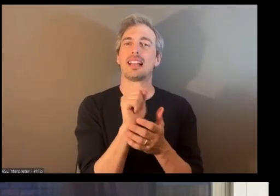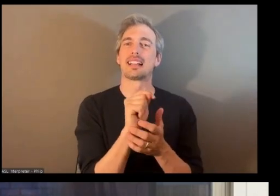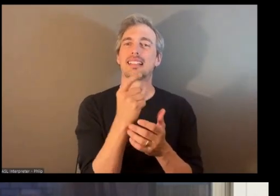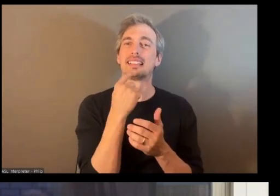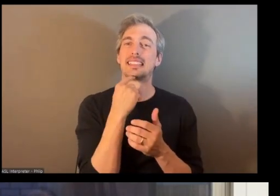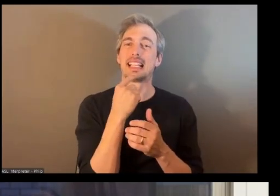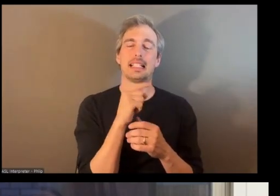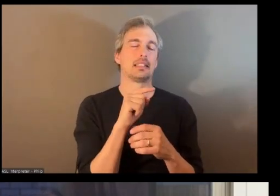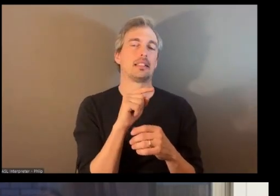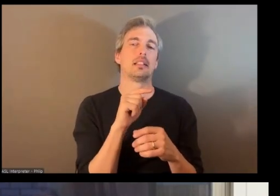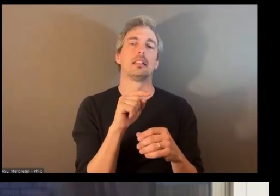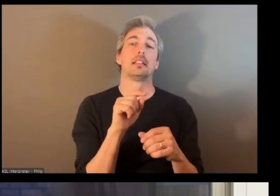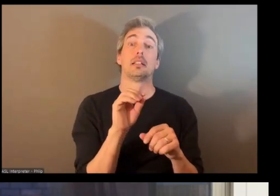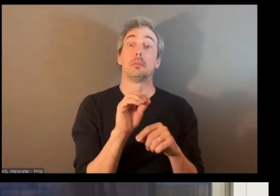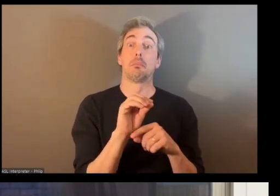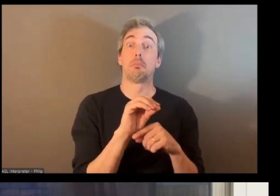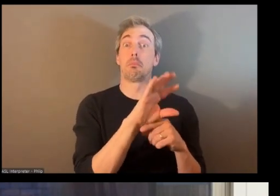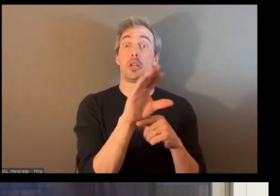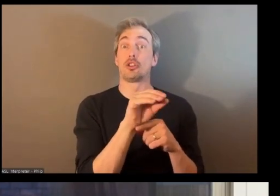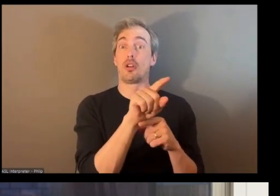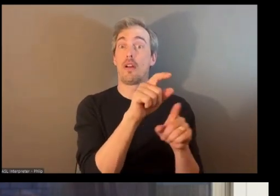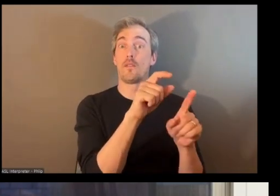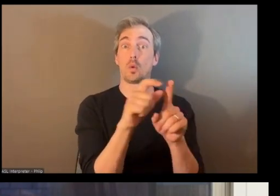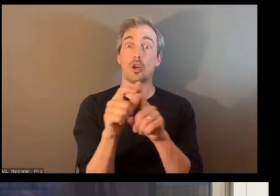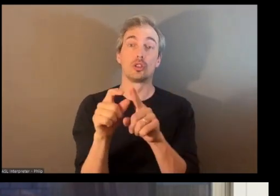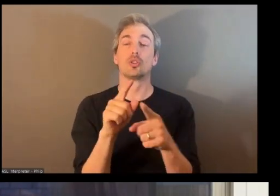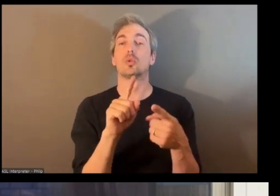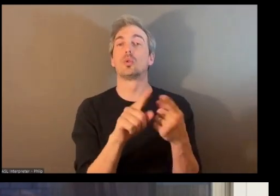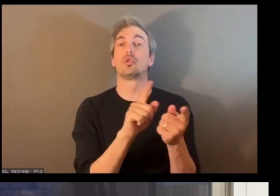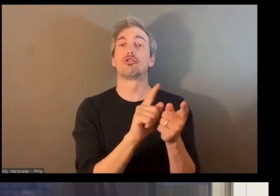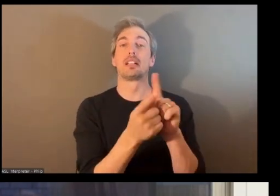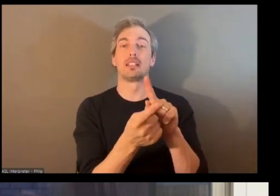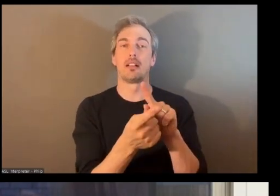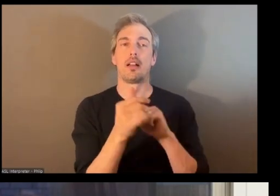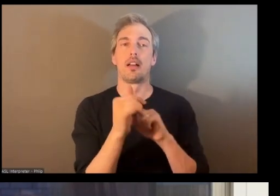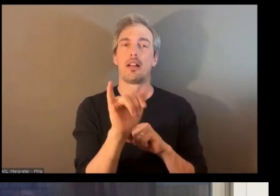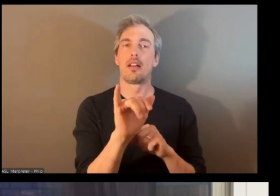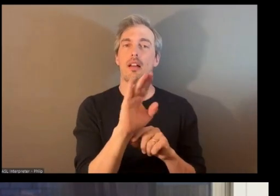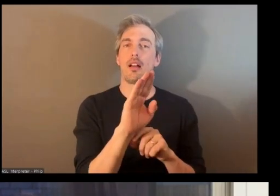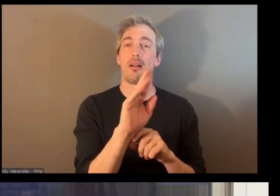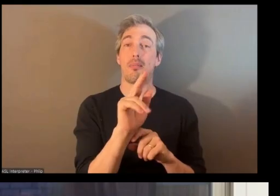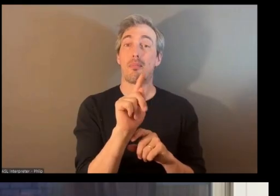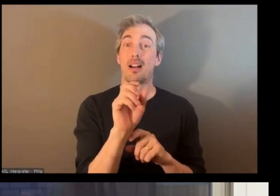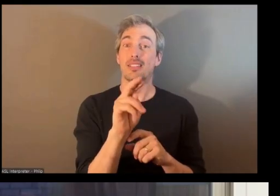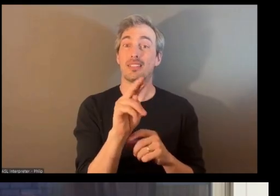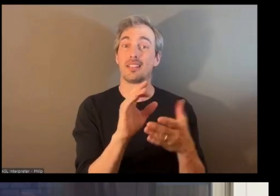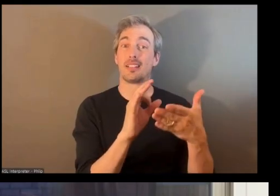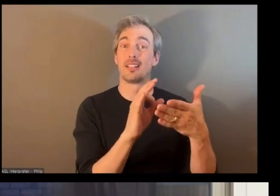I think this button is labeled as instant camera translation in the app itself.